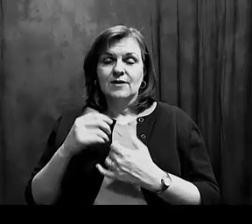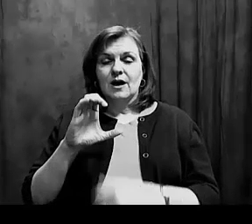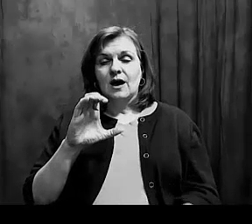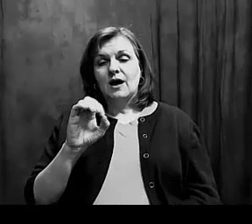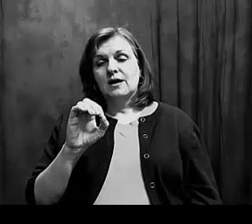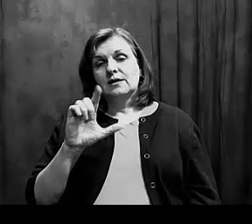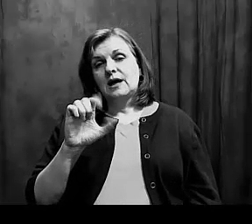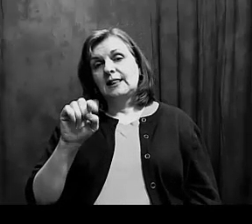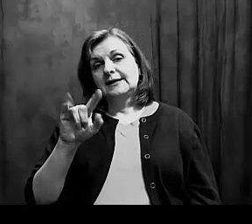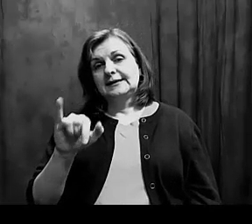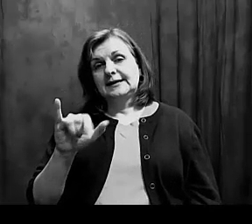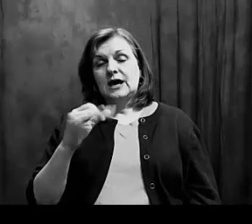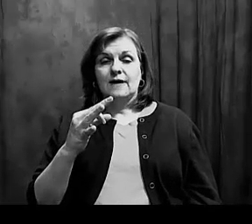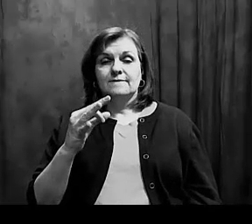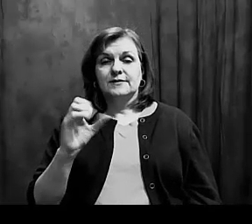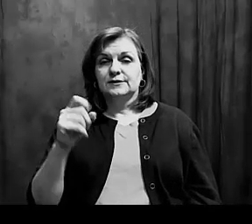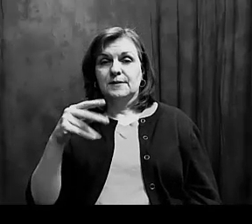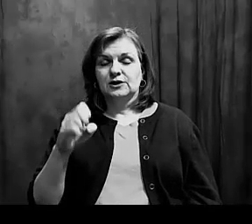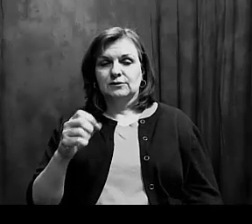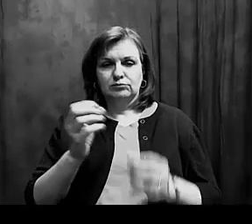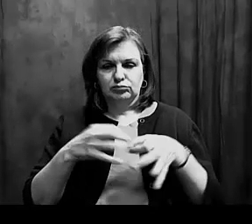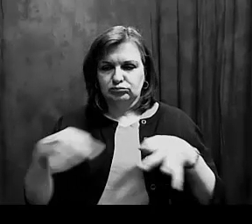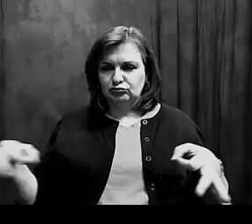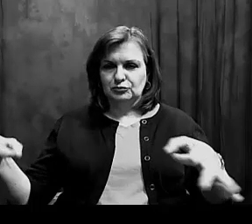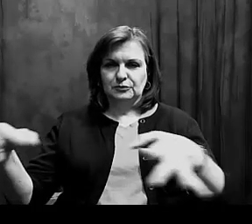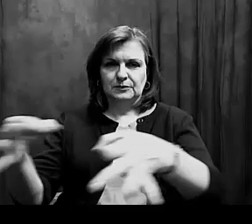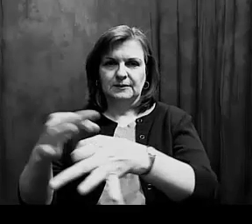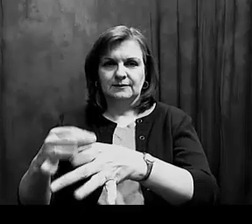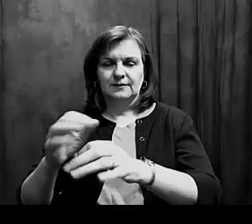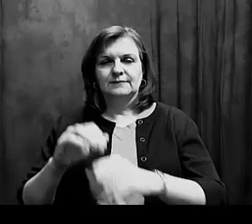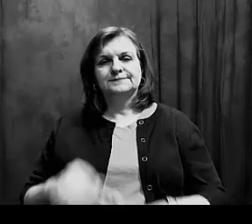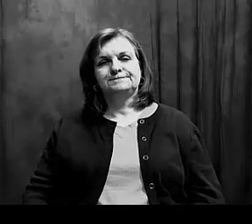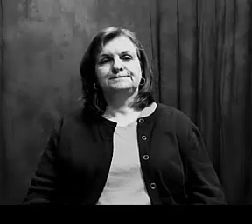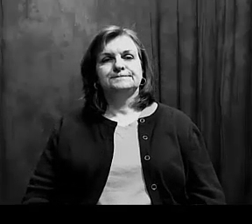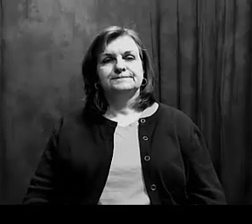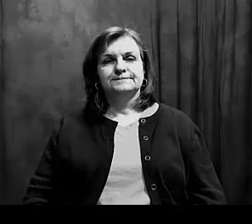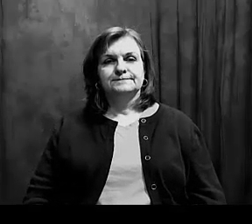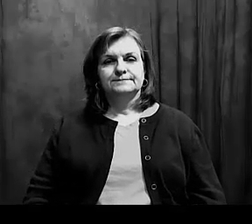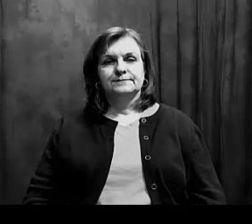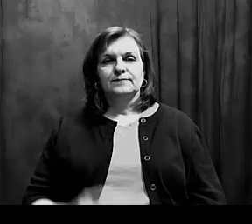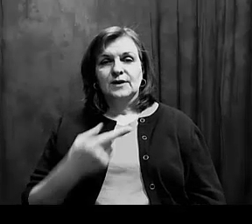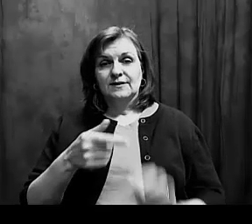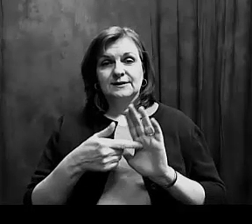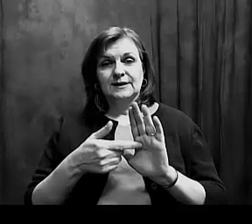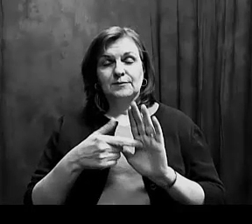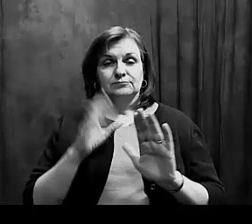up with a lot of colonies of sponges so kind of a field of sponges so to speak in the ocean